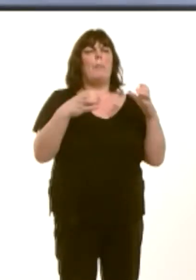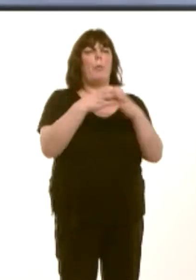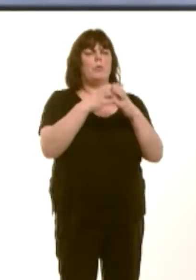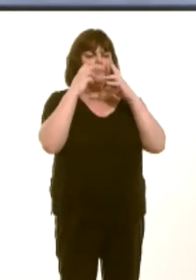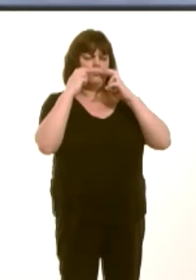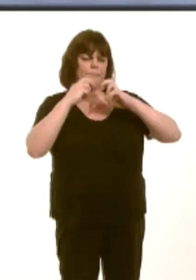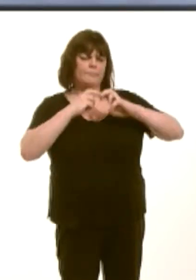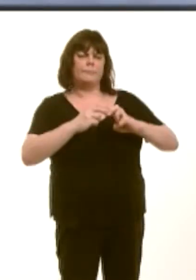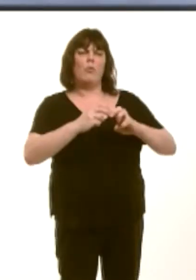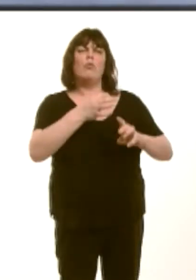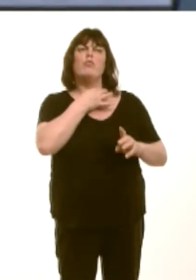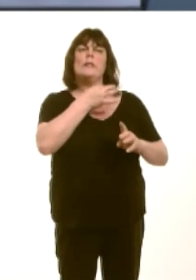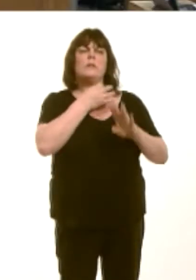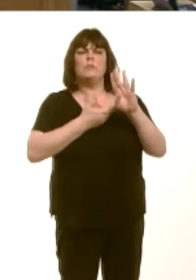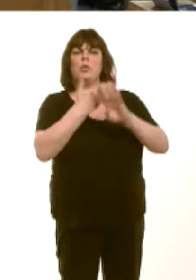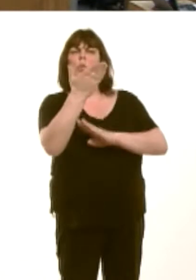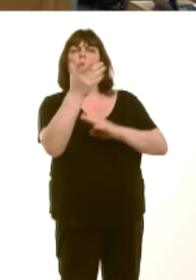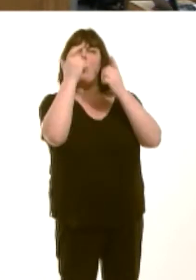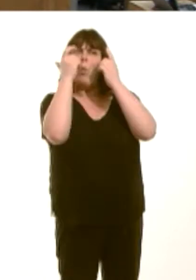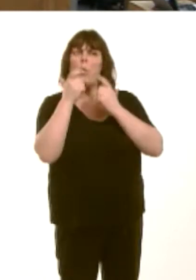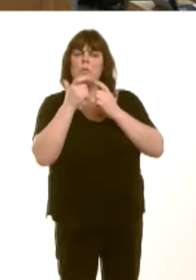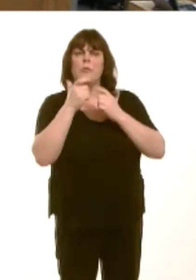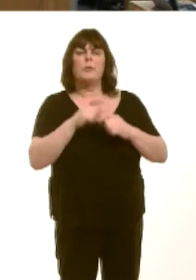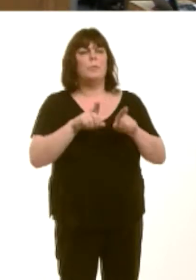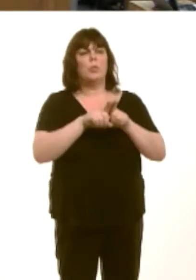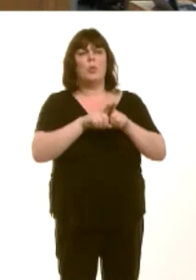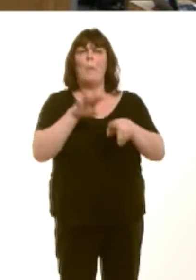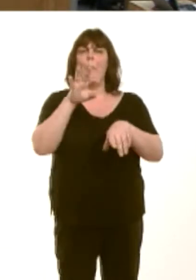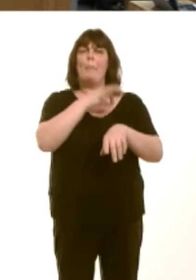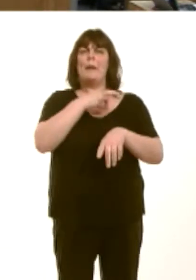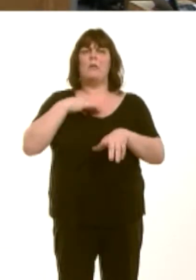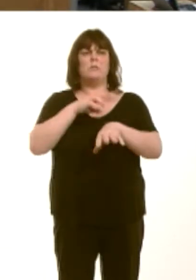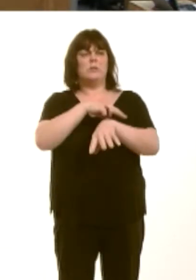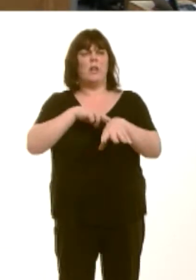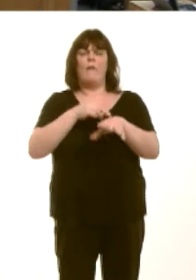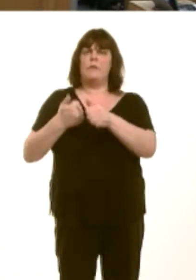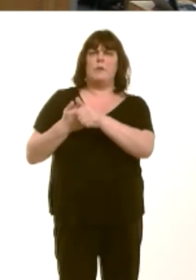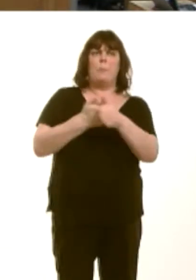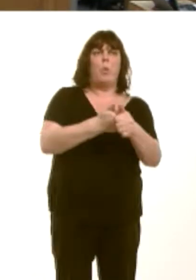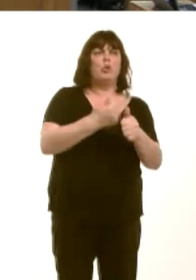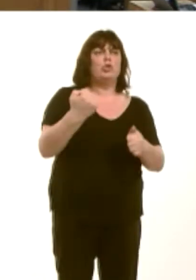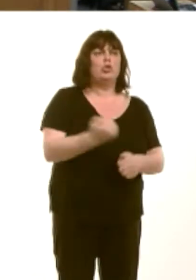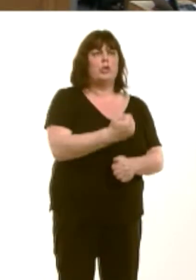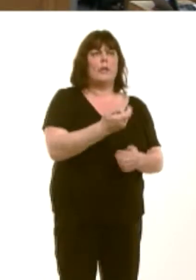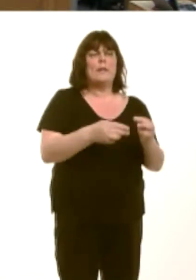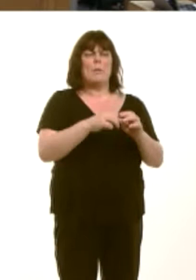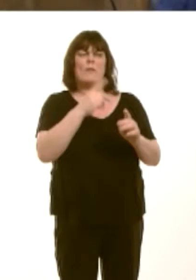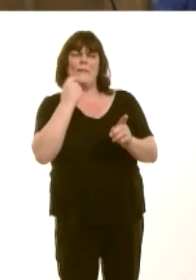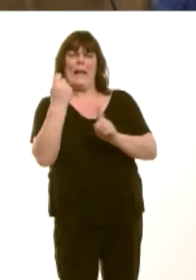court thatís impossible, but also, of course, support medical staff, particularly where there are instances where itís felt that the claim isnít a strong one at all.